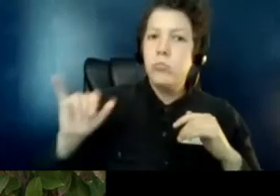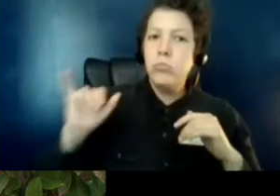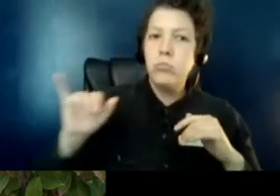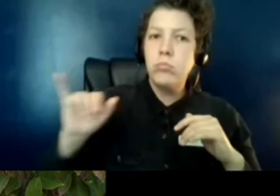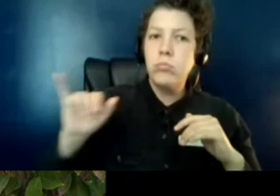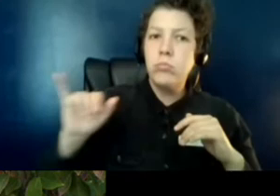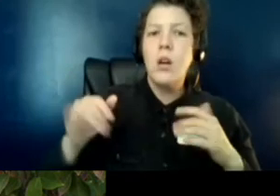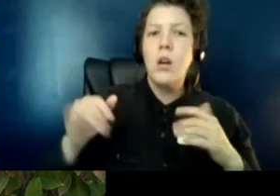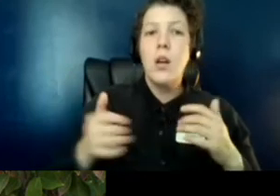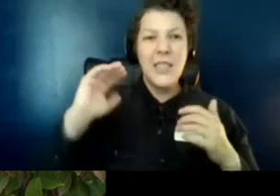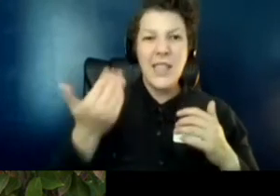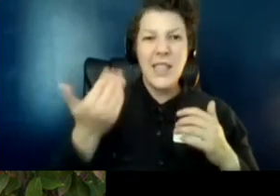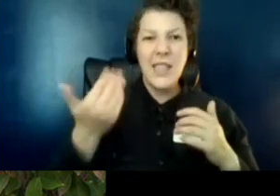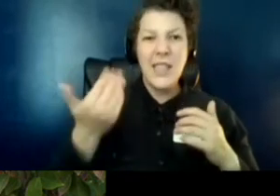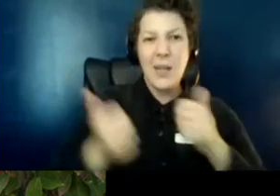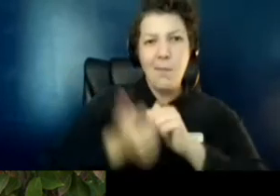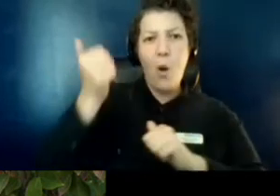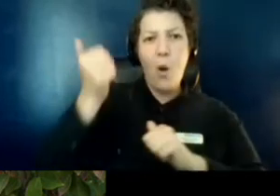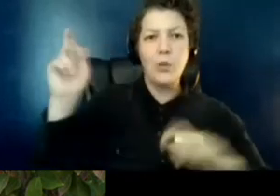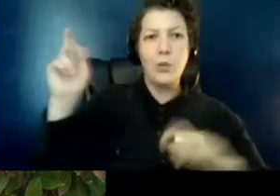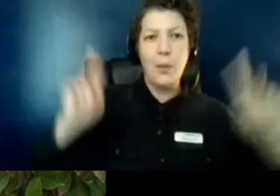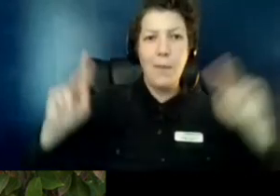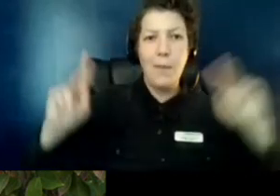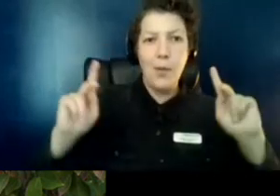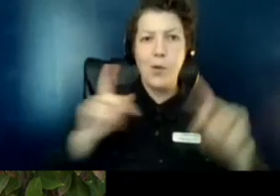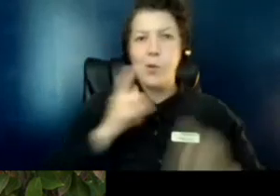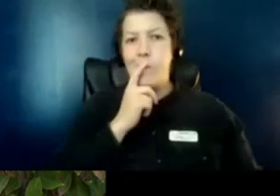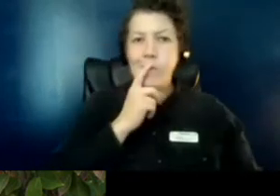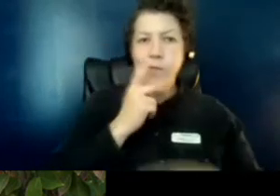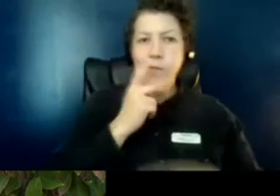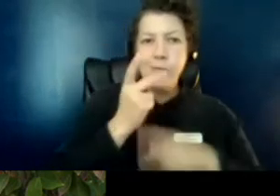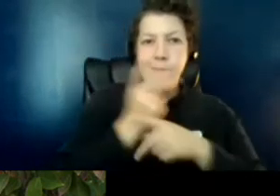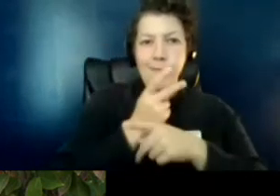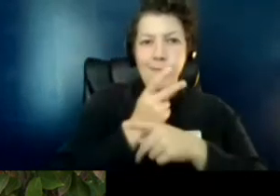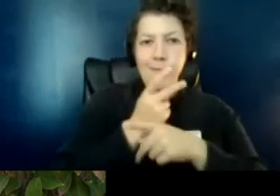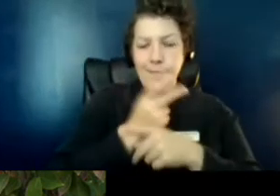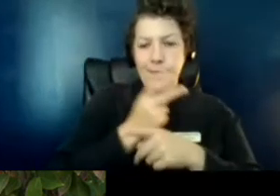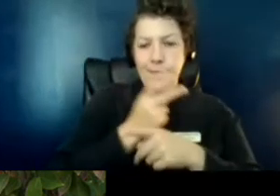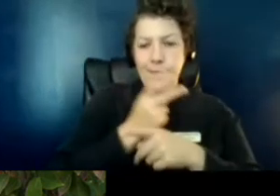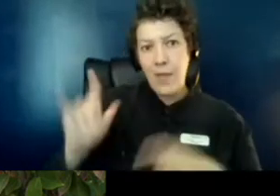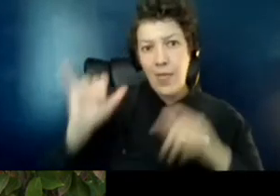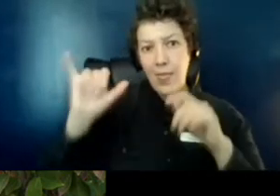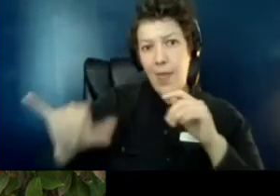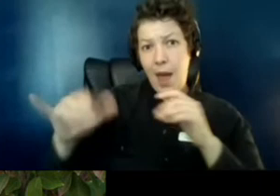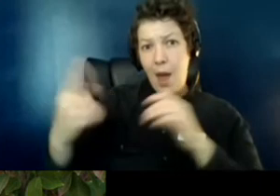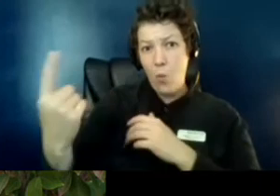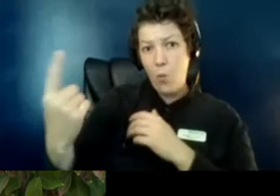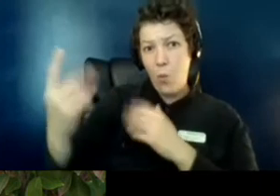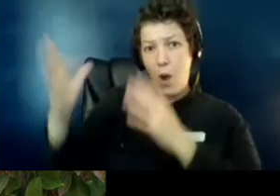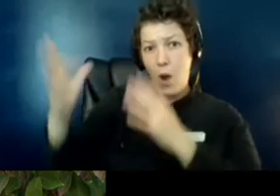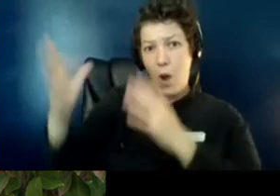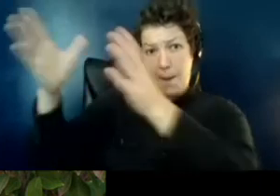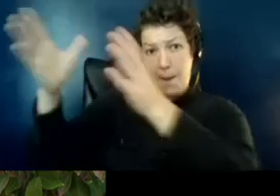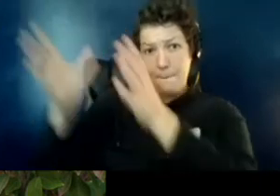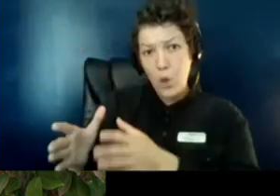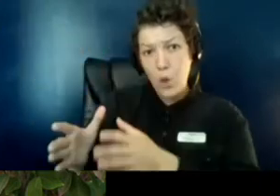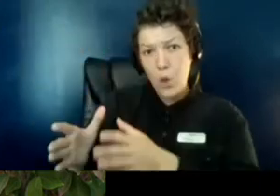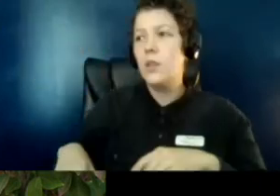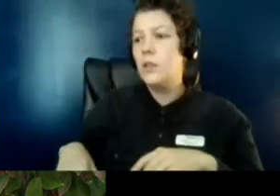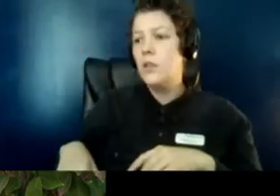to somehow do a ‑‑ like create something that can accommodate the wide swath but is